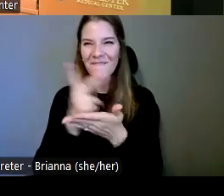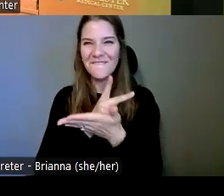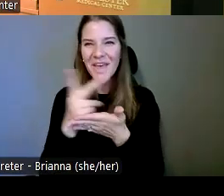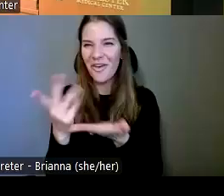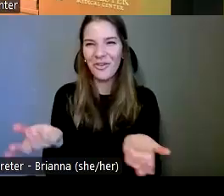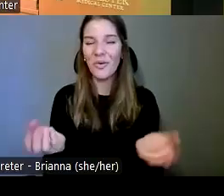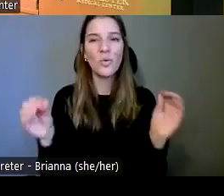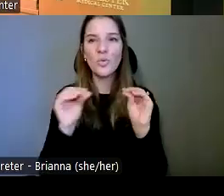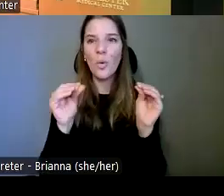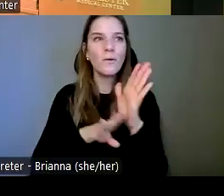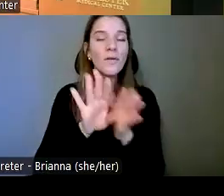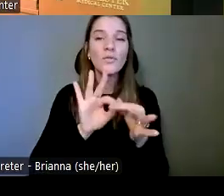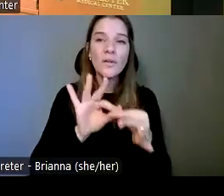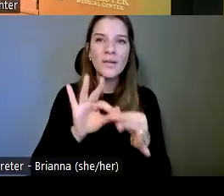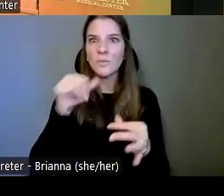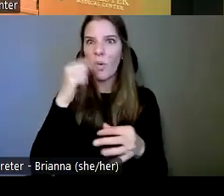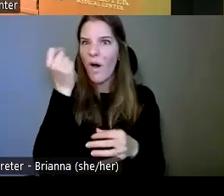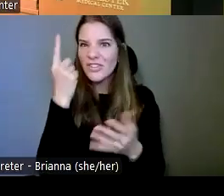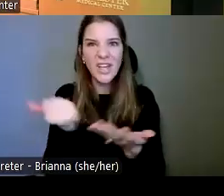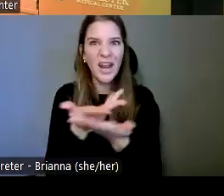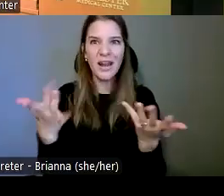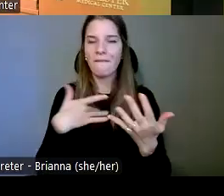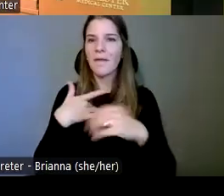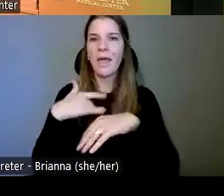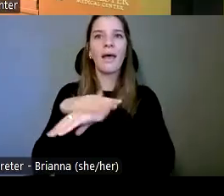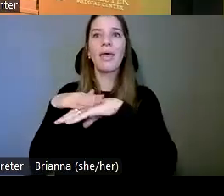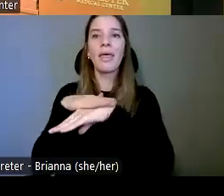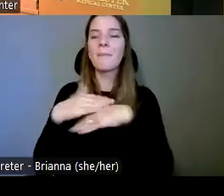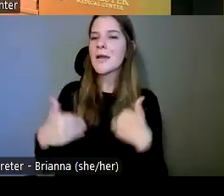You don't understand anything. But I think young people don't get that. And I think it's really